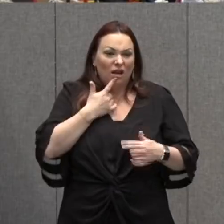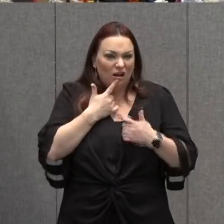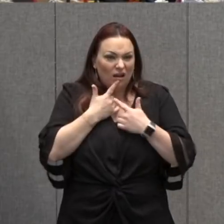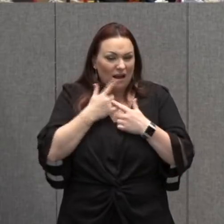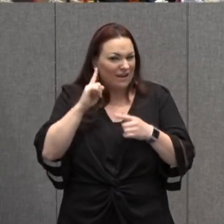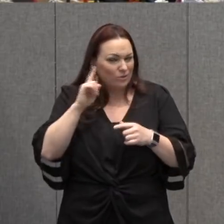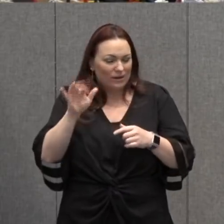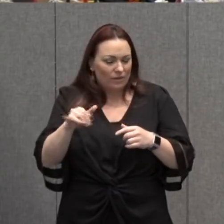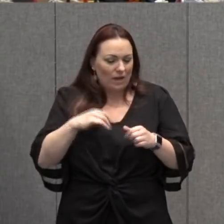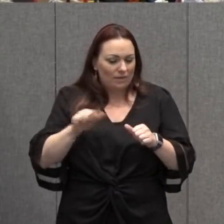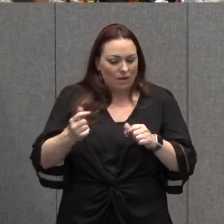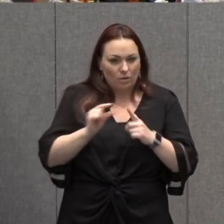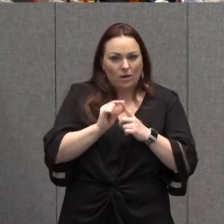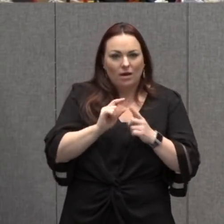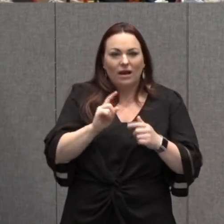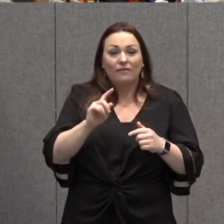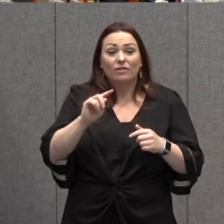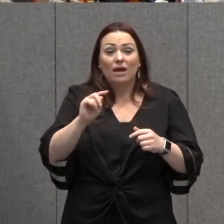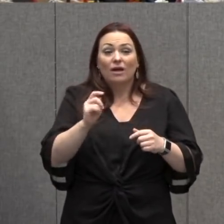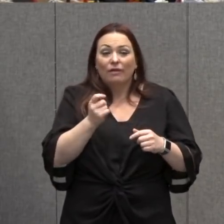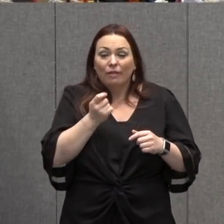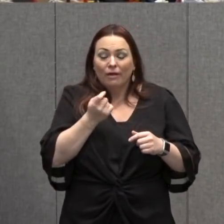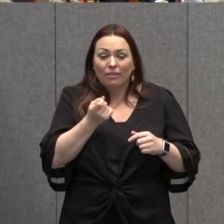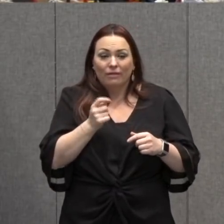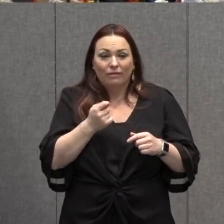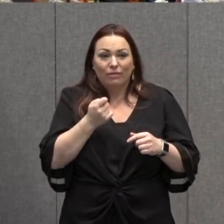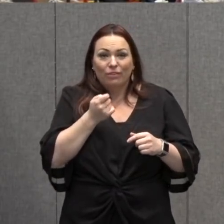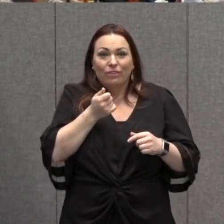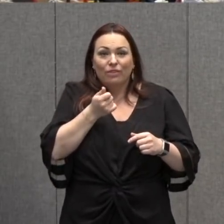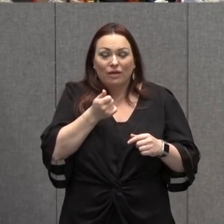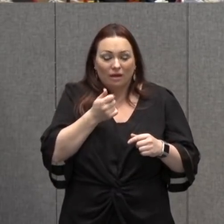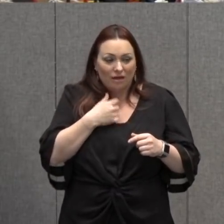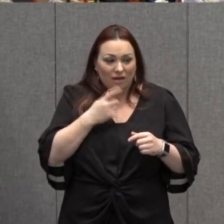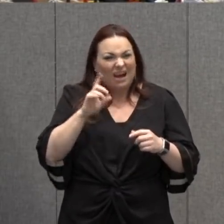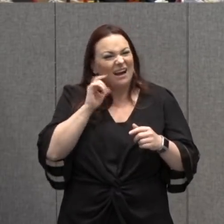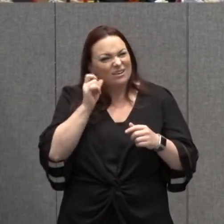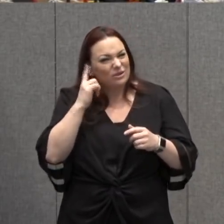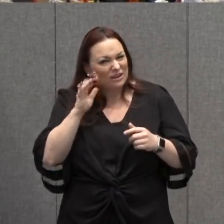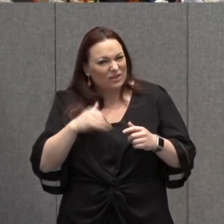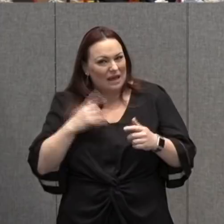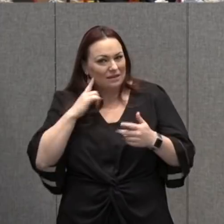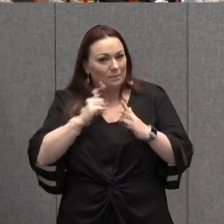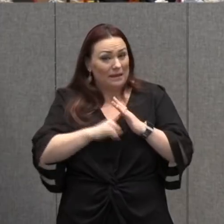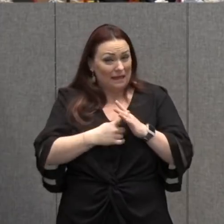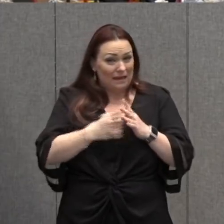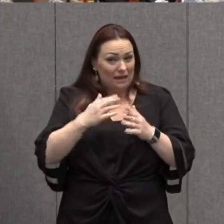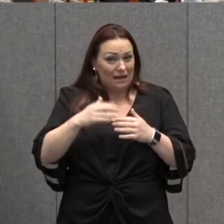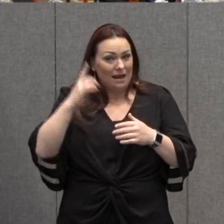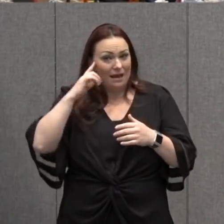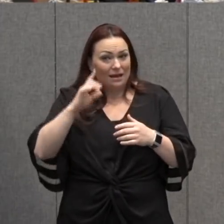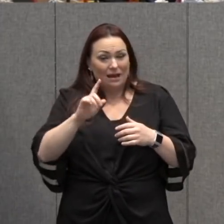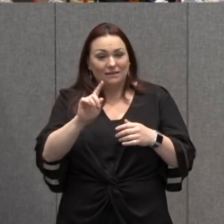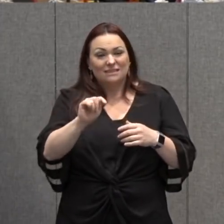But I hear th in all of them, it's not always at the end or at the beginning, but I think it's the diagraph T H.